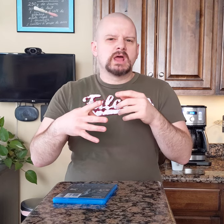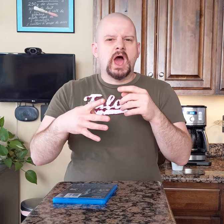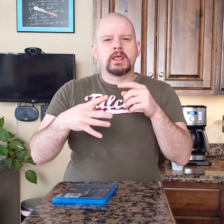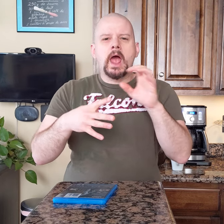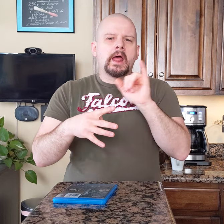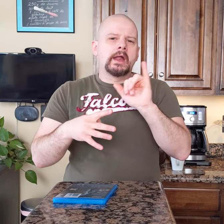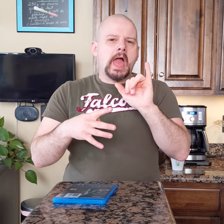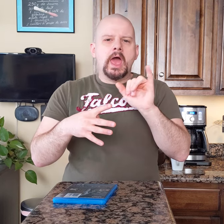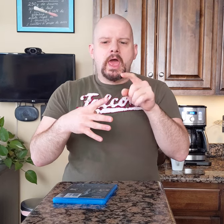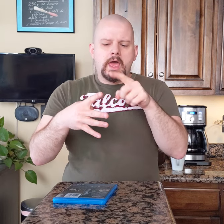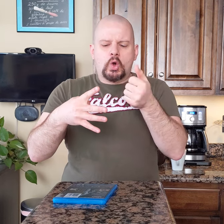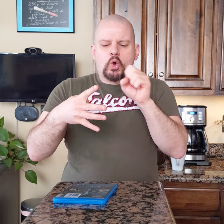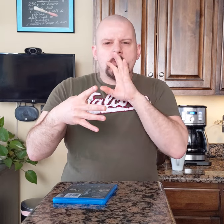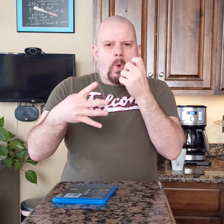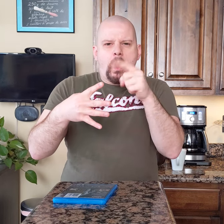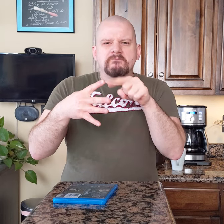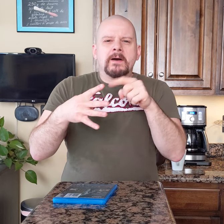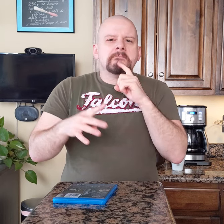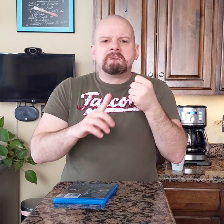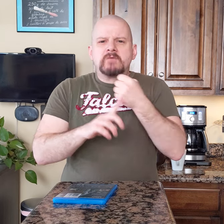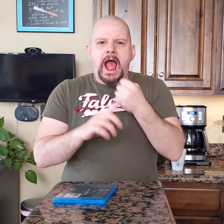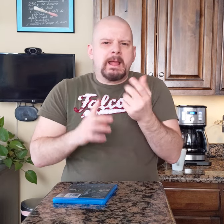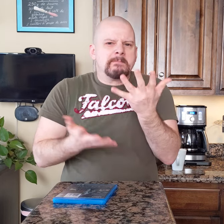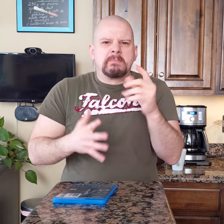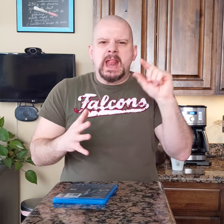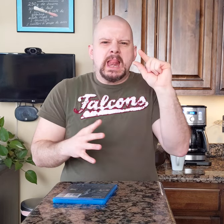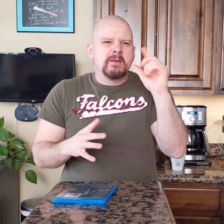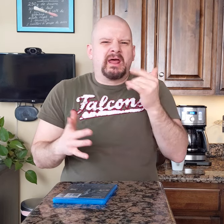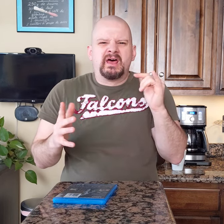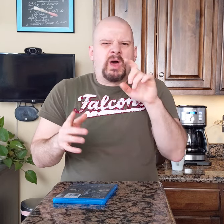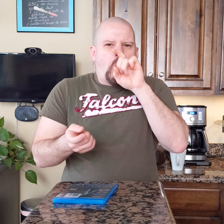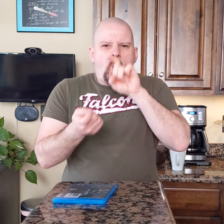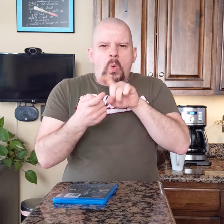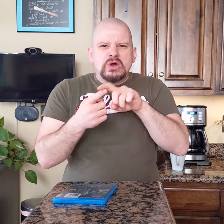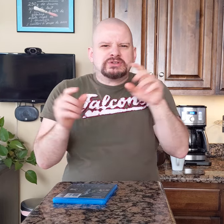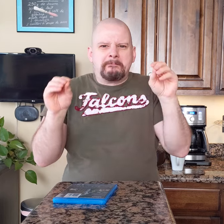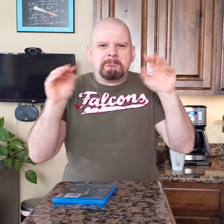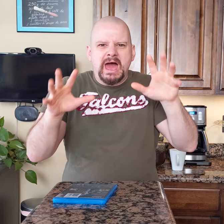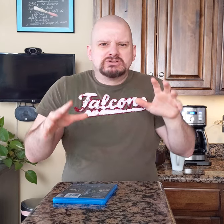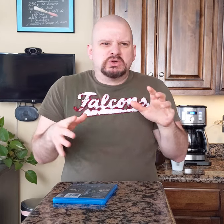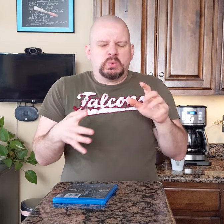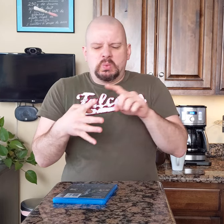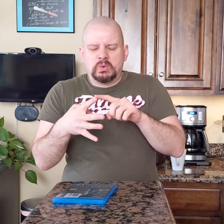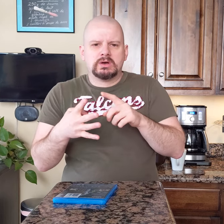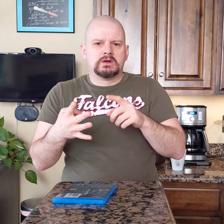Also some mild violence like a witch casting some evil spells